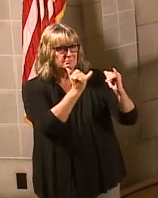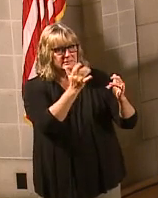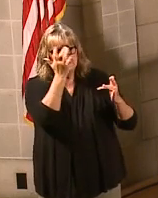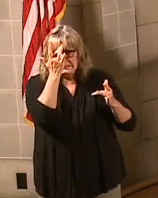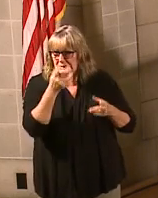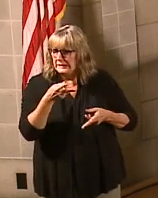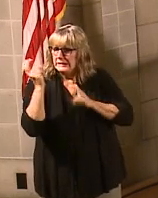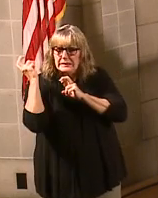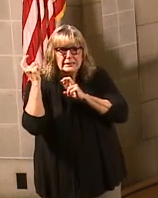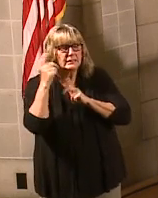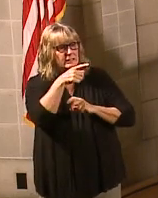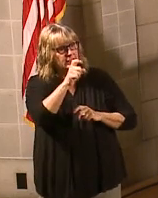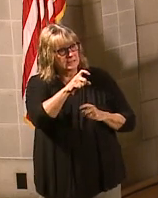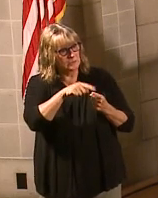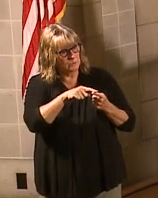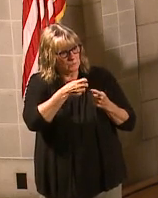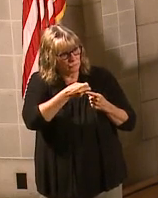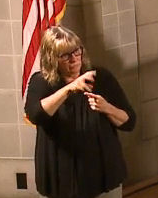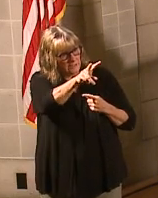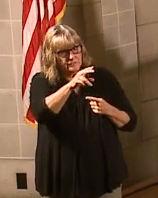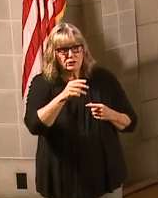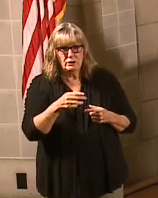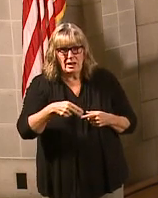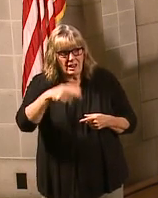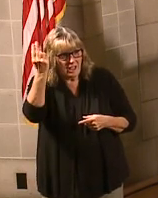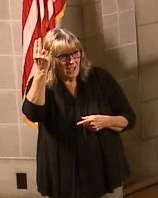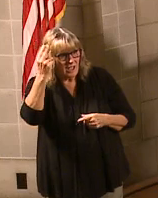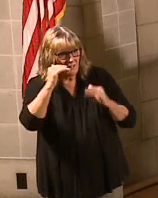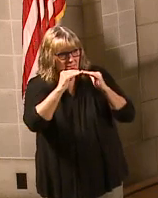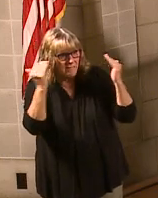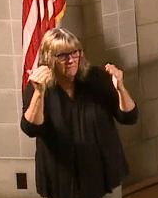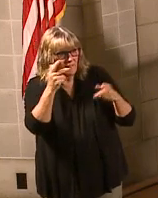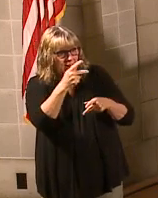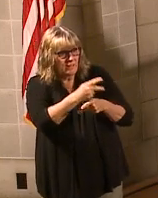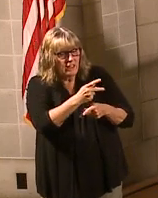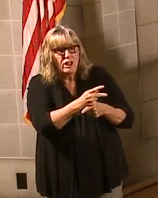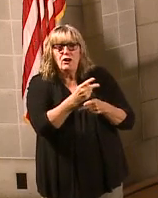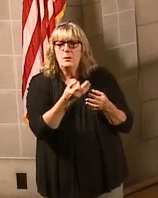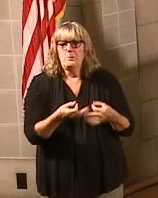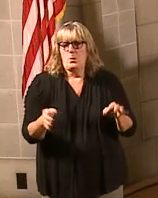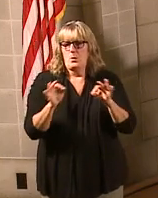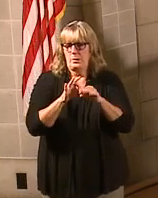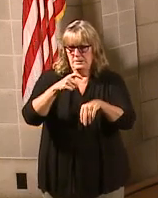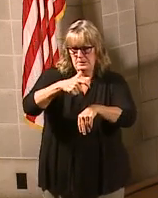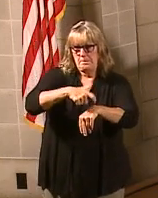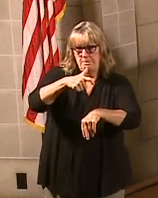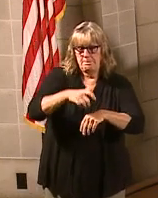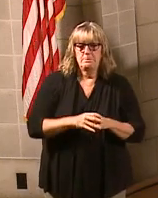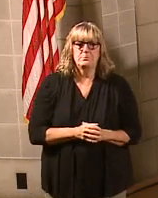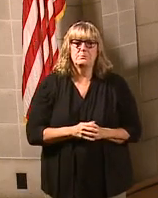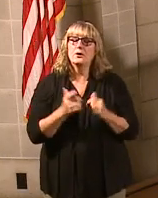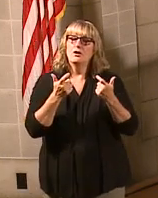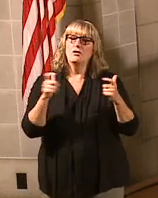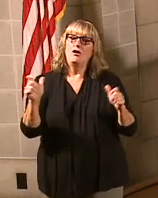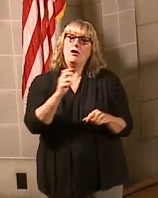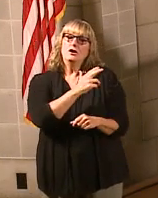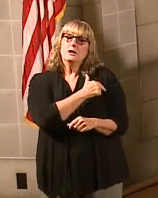CAPABILITIES. FOLKS IN RURAL NEBRASKA GET VERY SICK JUST LIKE THE METRO AREA